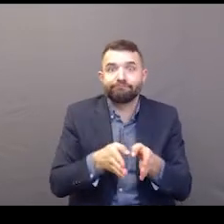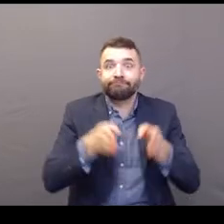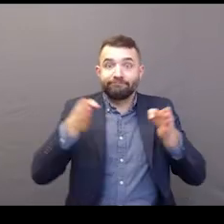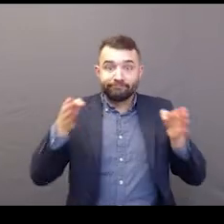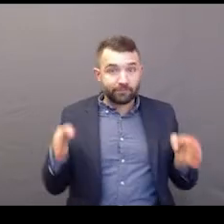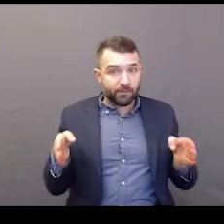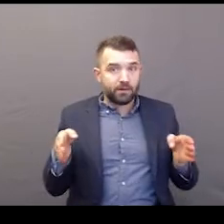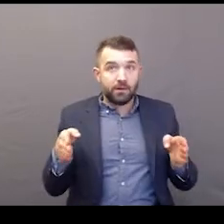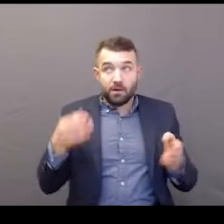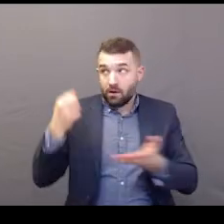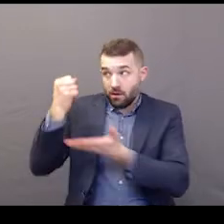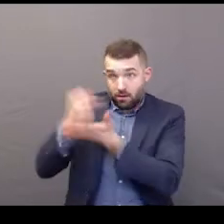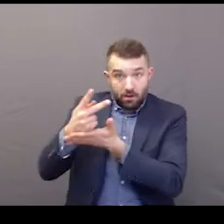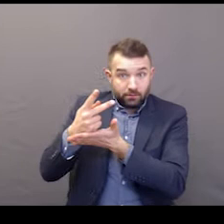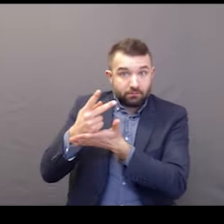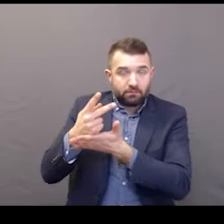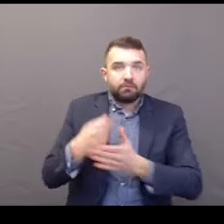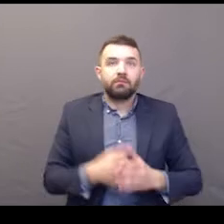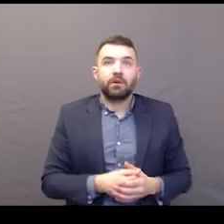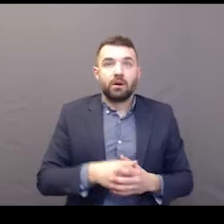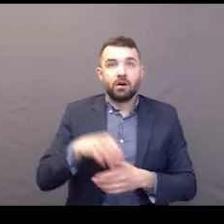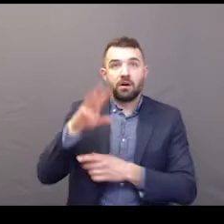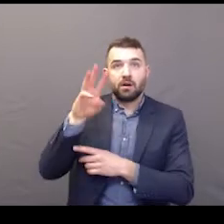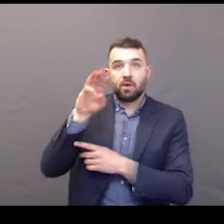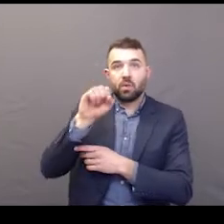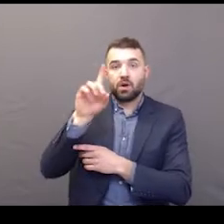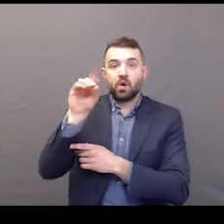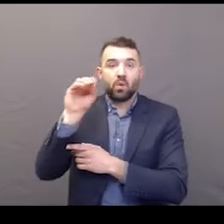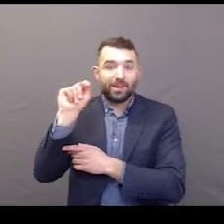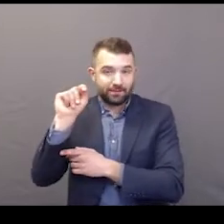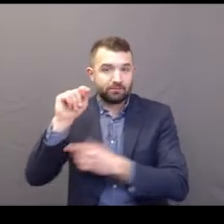WSDOT or the city will also need to approve sidewalks, planting strips and retaining